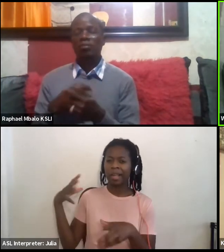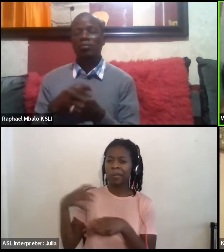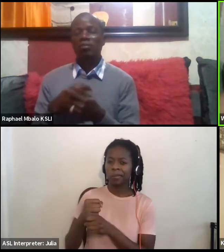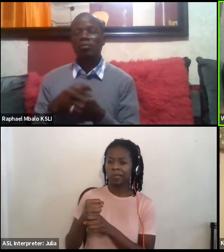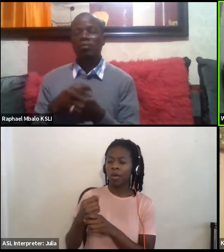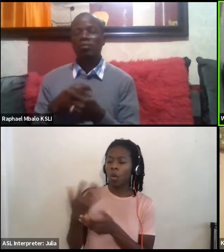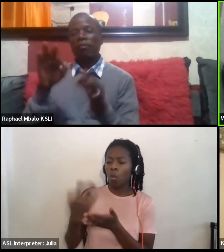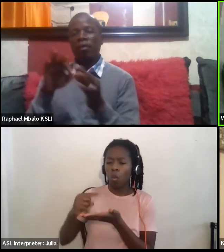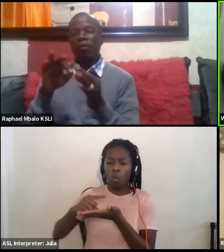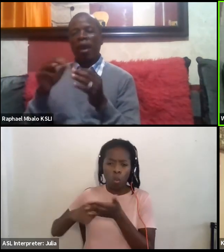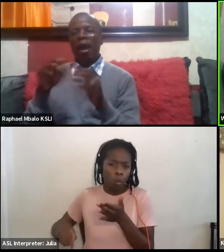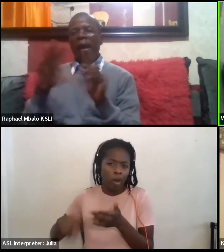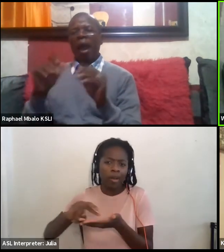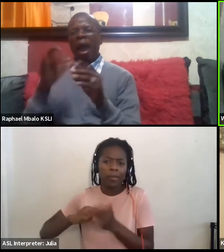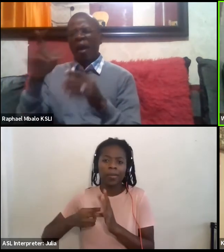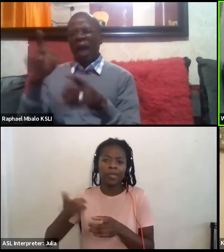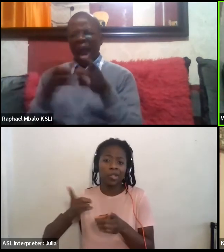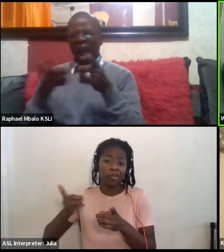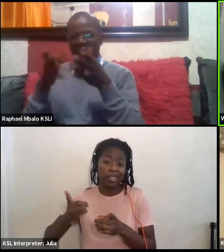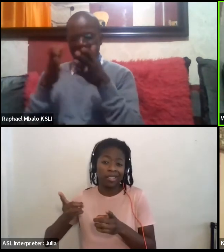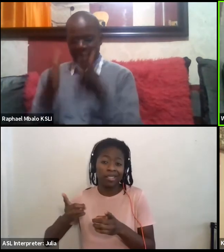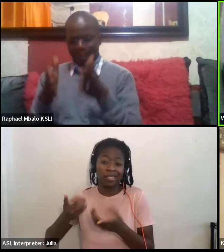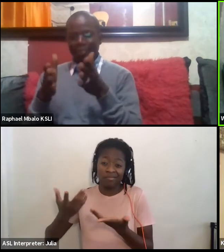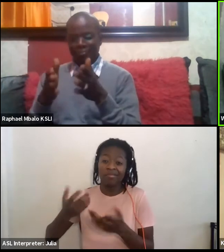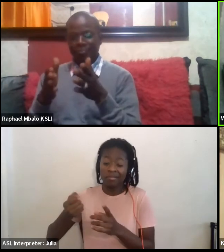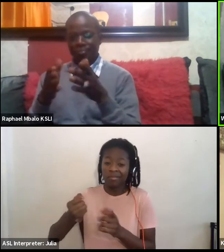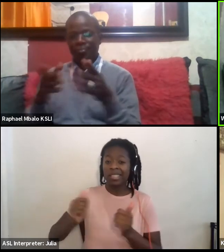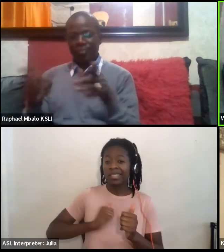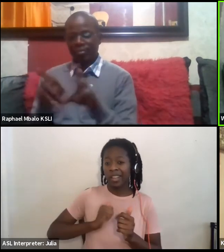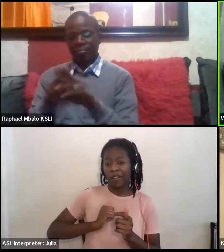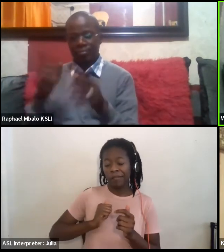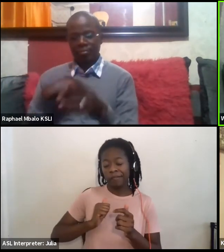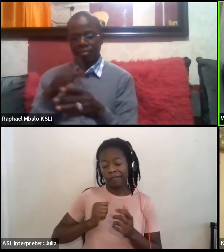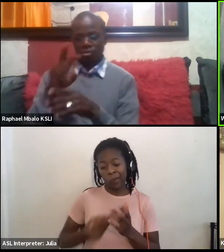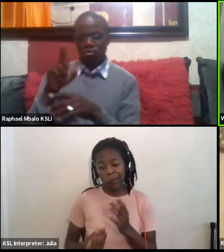It's just self-growth and I've realized a lot of introspection and working on myself,